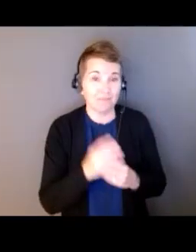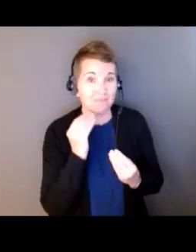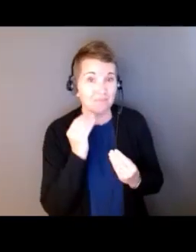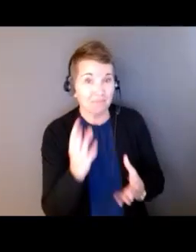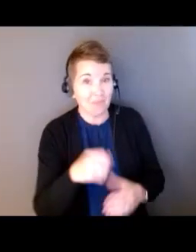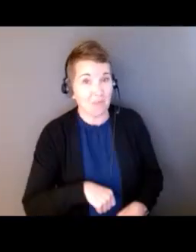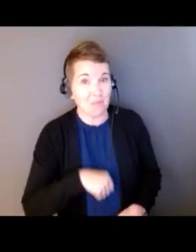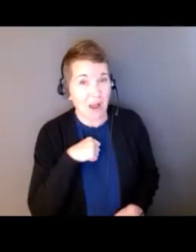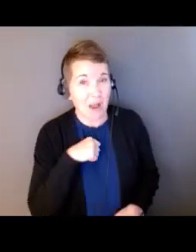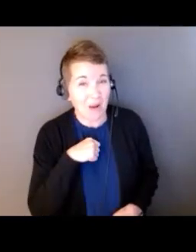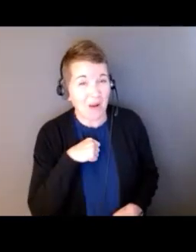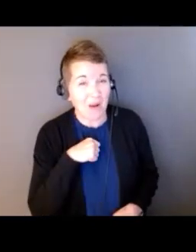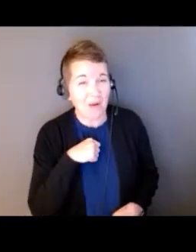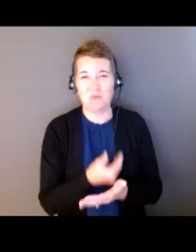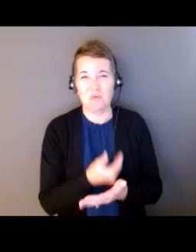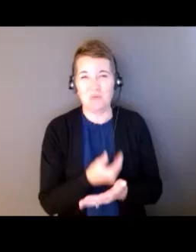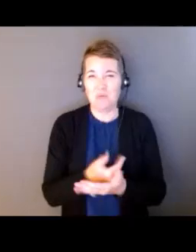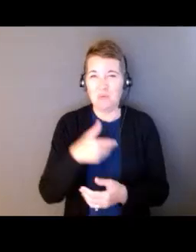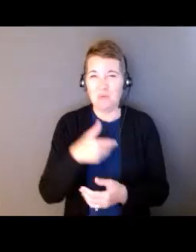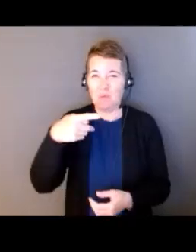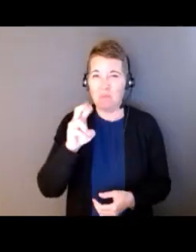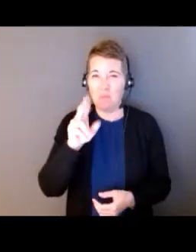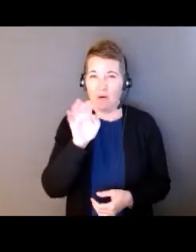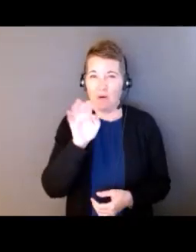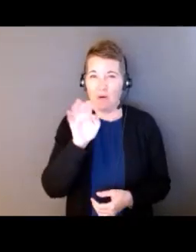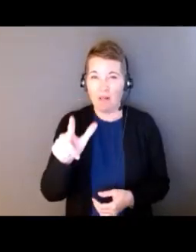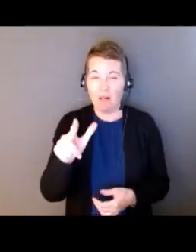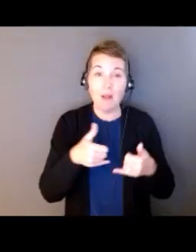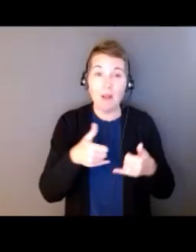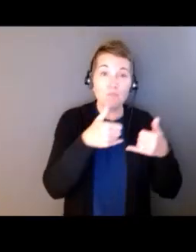time, grant and prize funding opportunities will be available in one